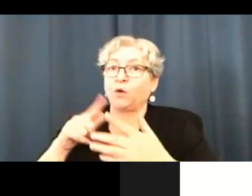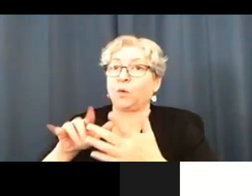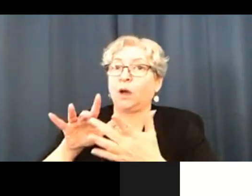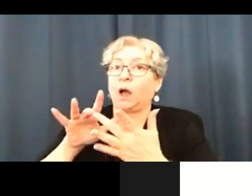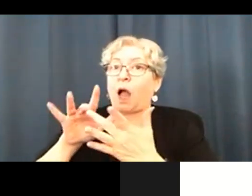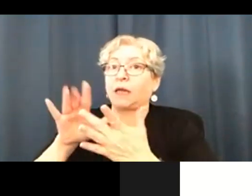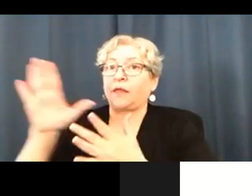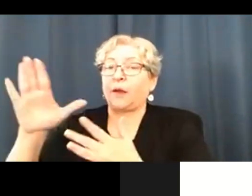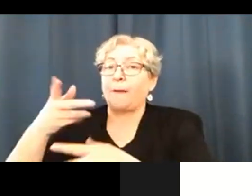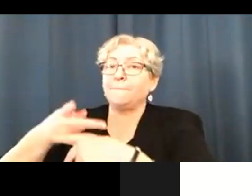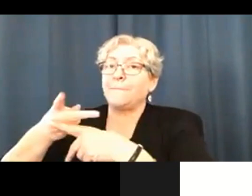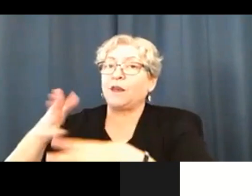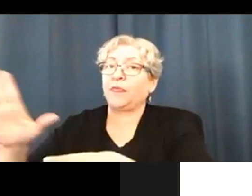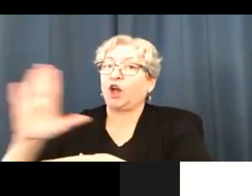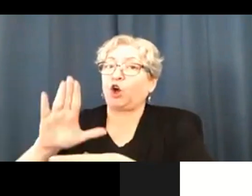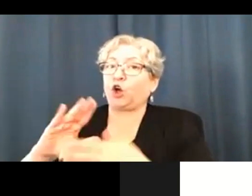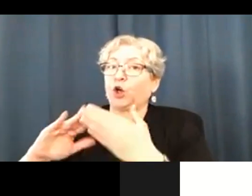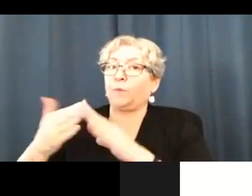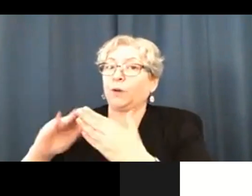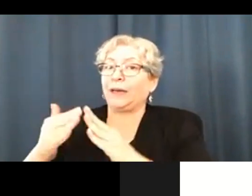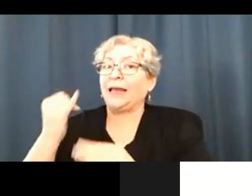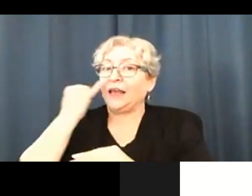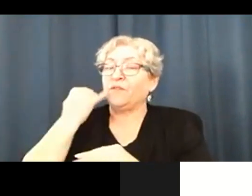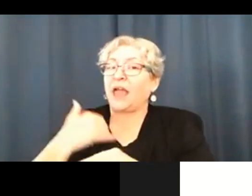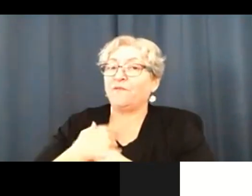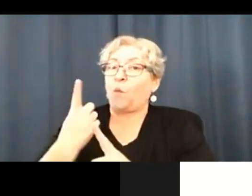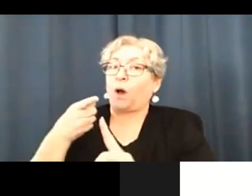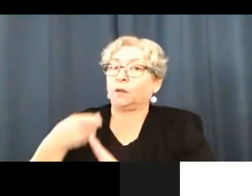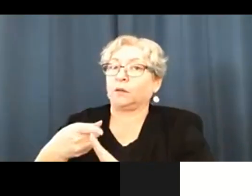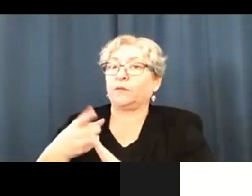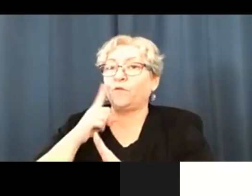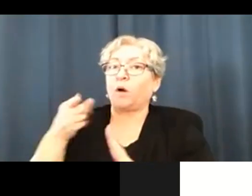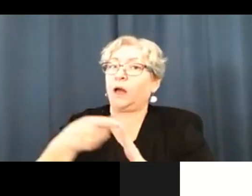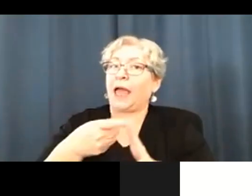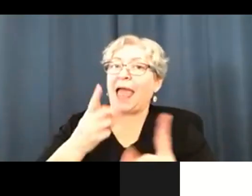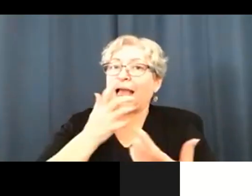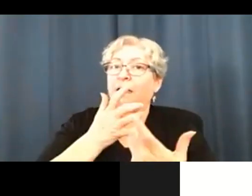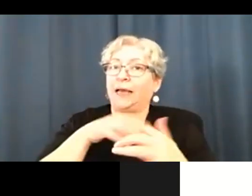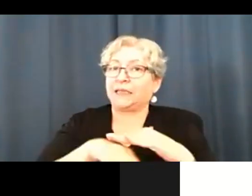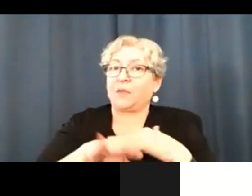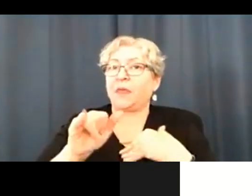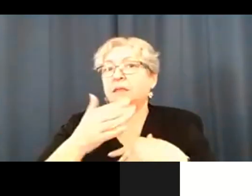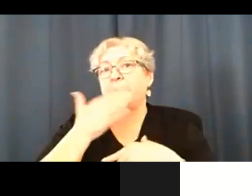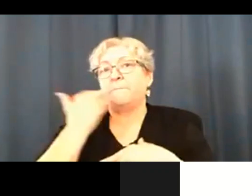or their communities? And if they have one specifically, geared towards accessibility, that's an even better sign. Because at some point,